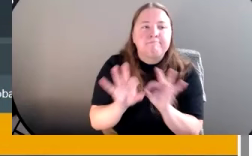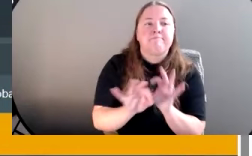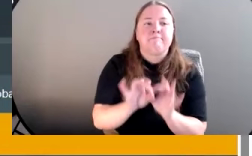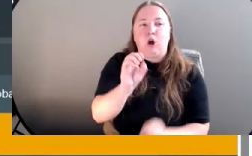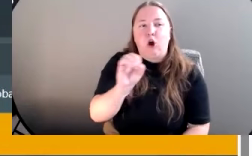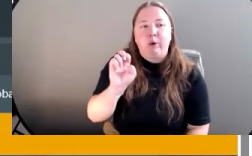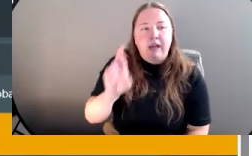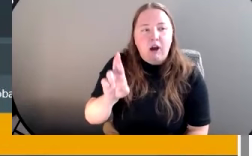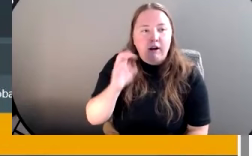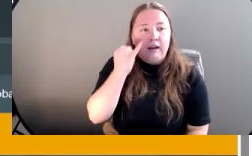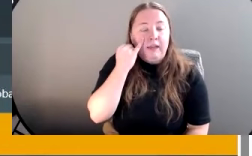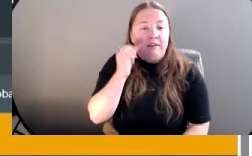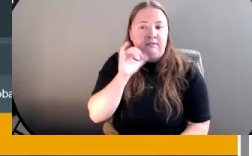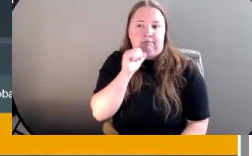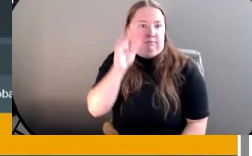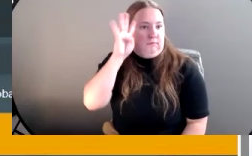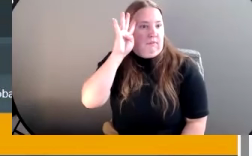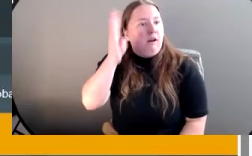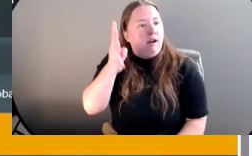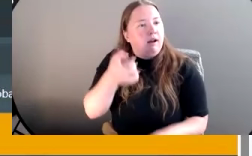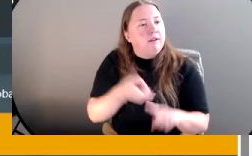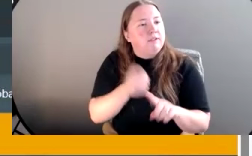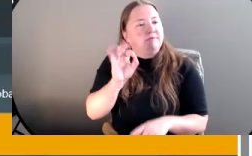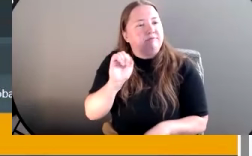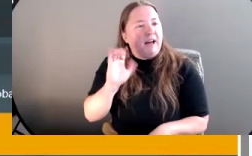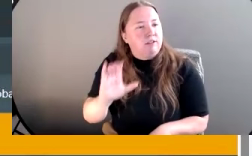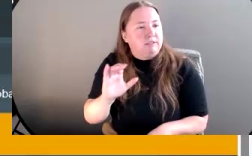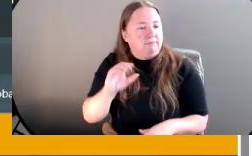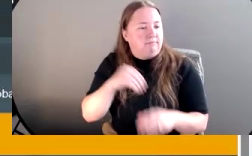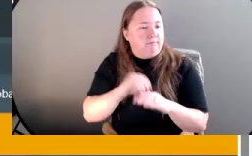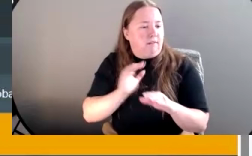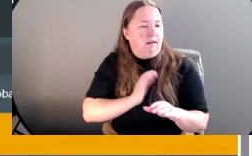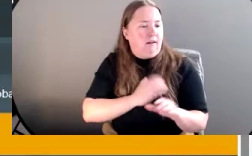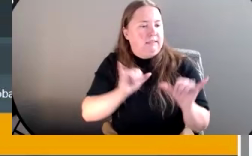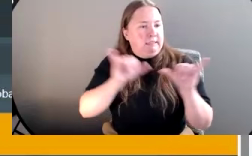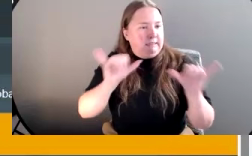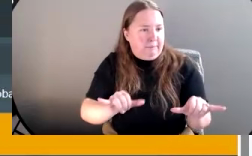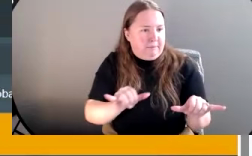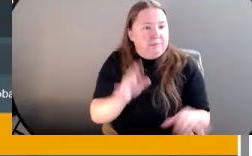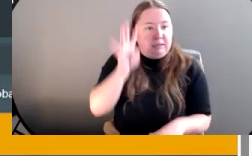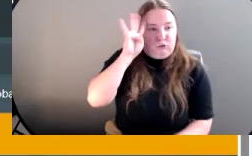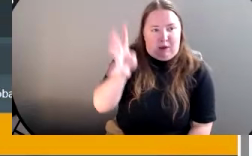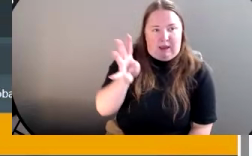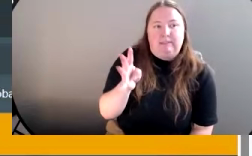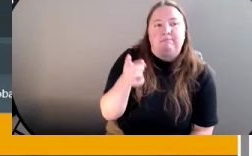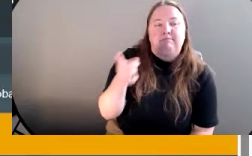in our system, it has been vetted by the OERI. So I'm going to show you a couple places to go.